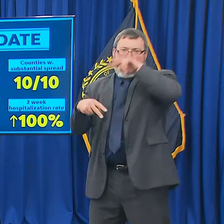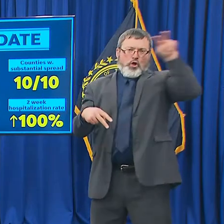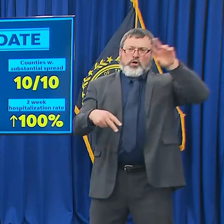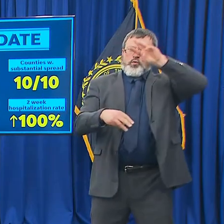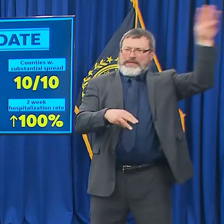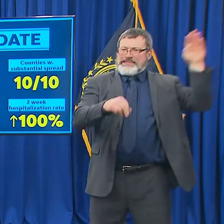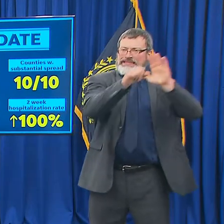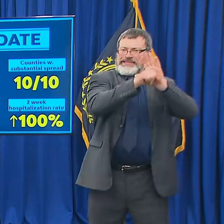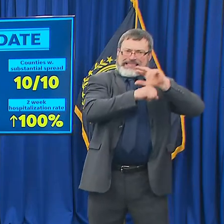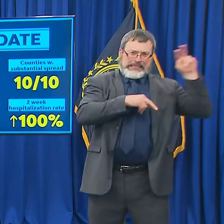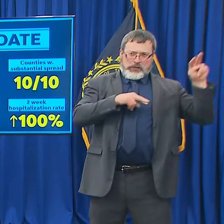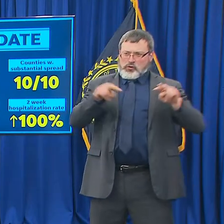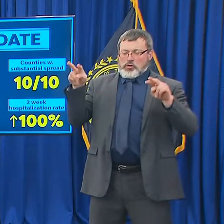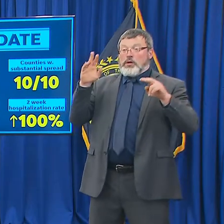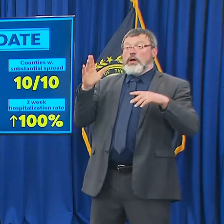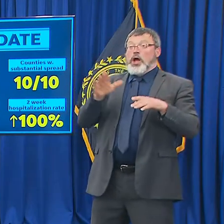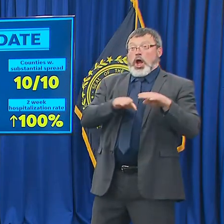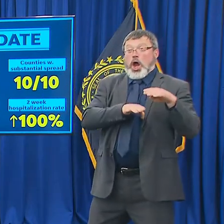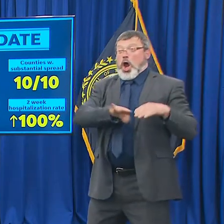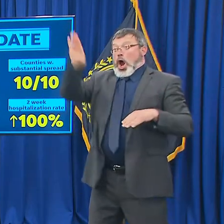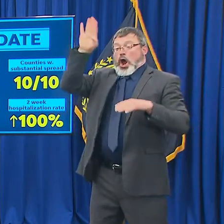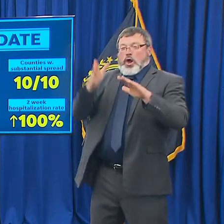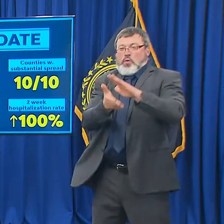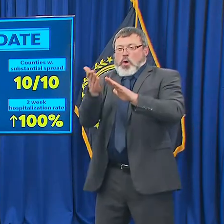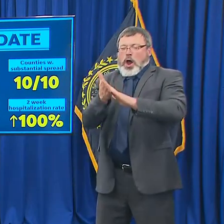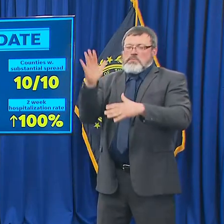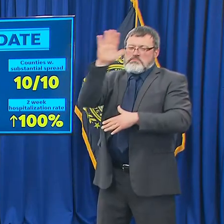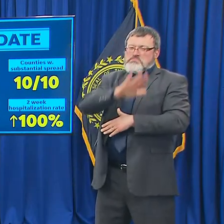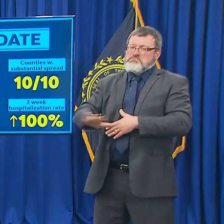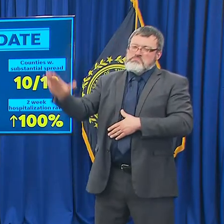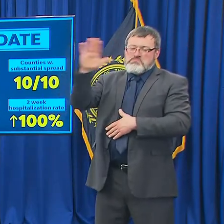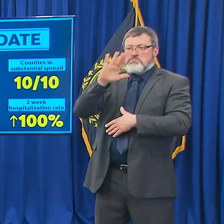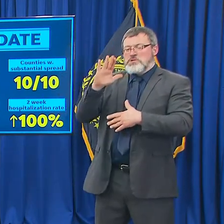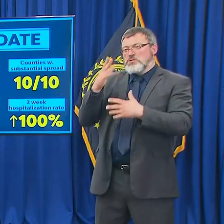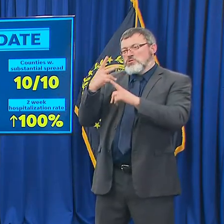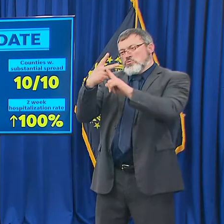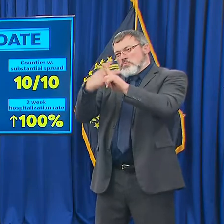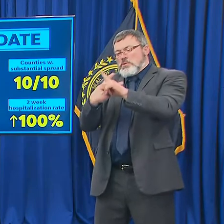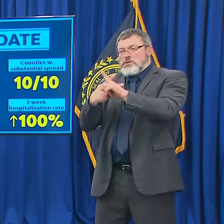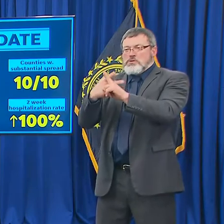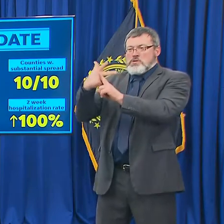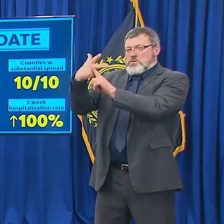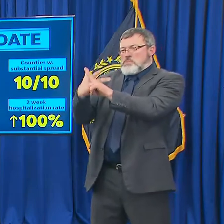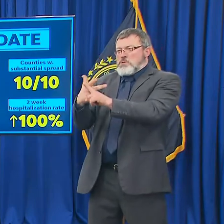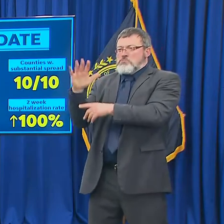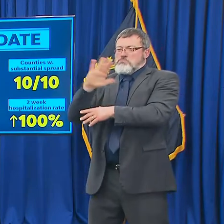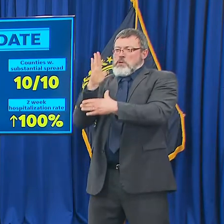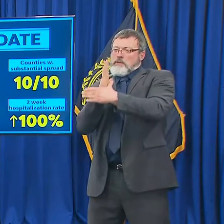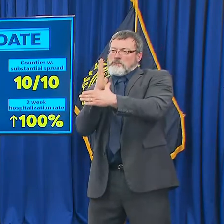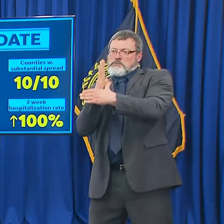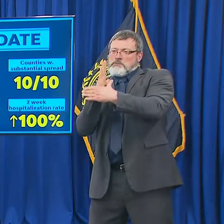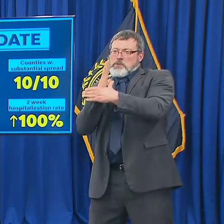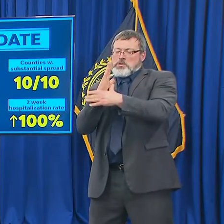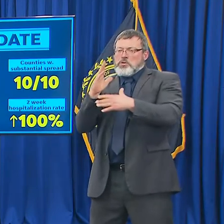going to a hospital or to their provider for work. But over time, we just know that this number here is likely going to keep going up.